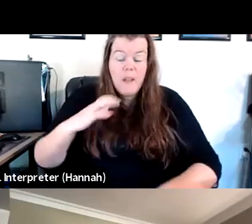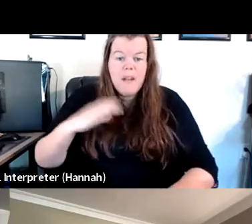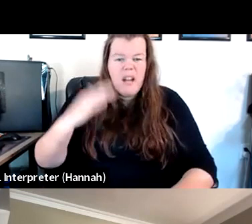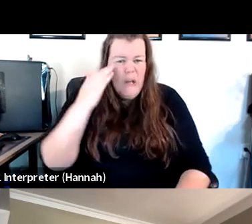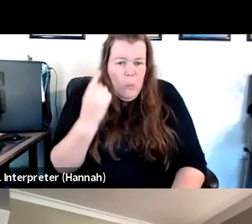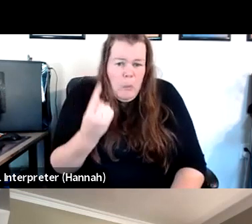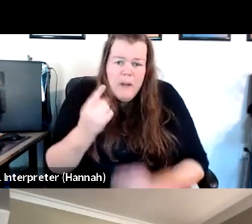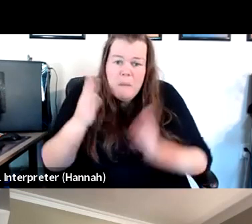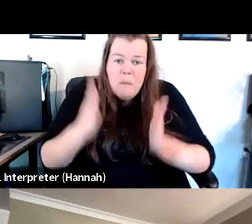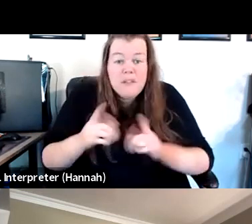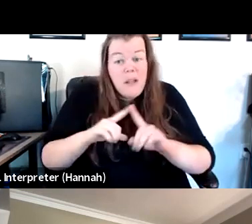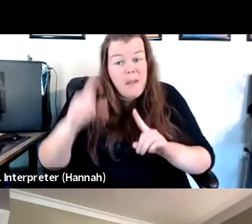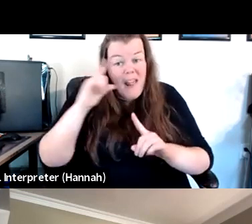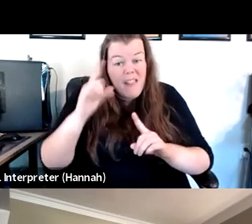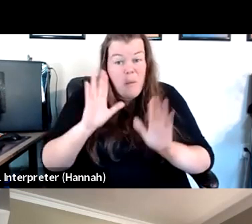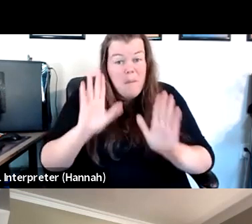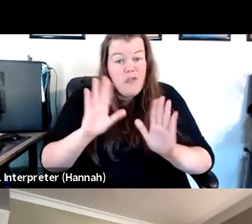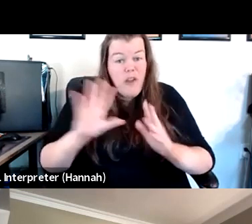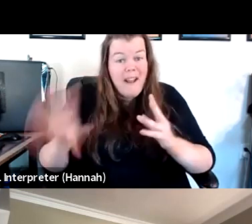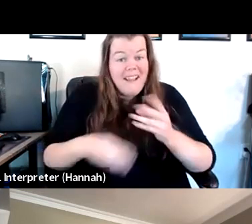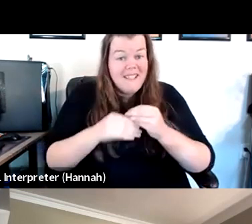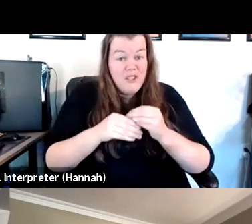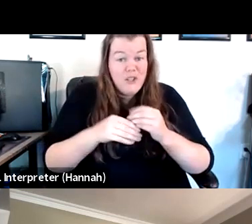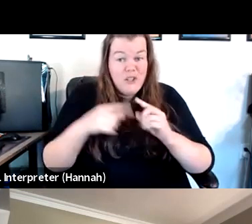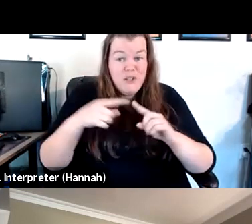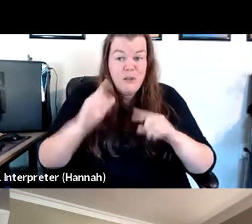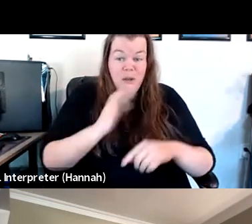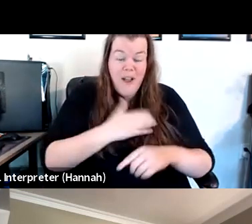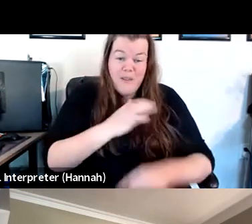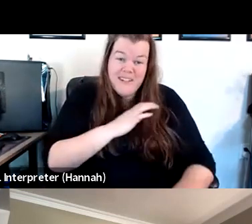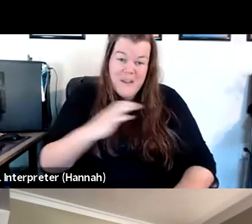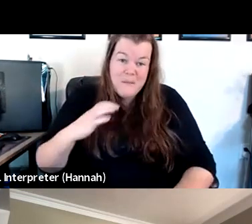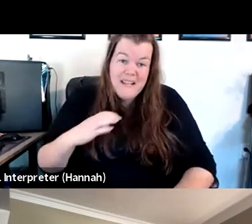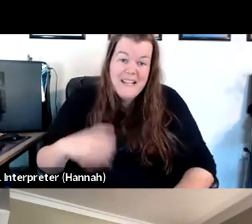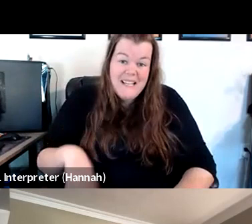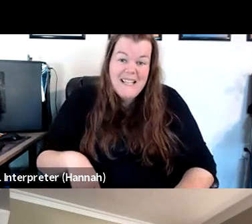think you would make a great addition to our to our steering committee so I'd love to have you